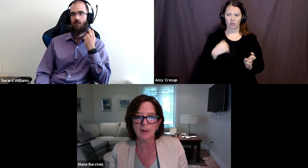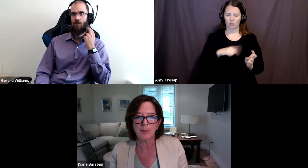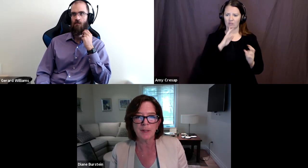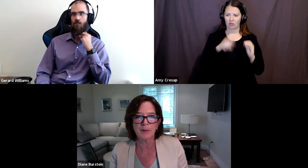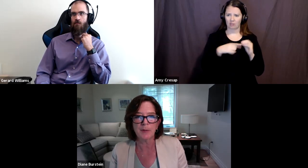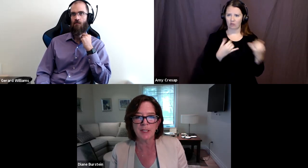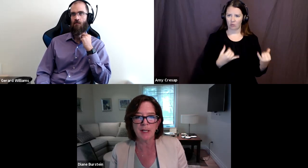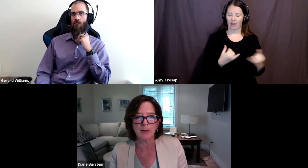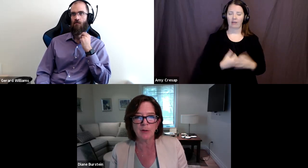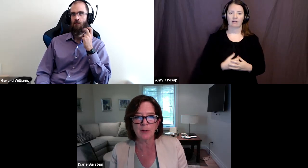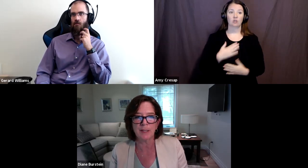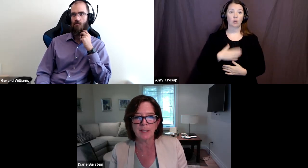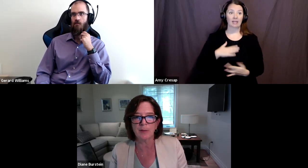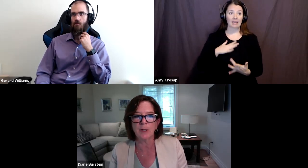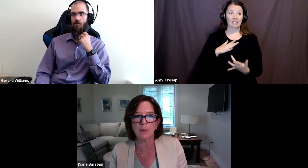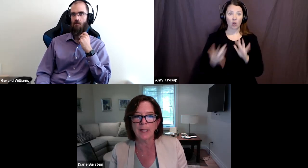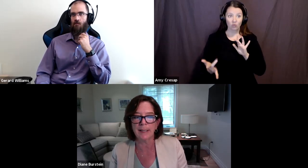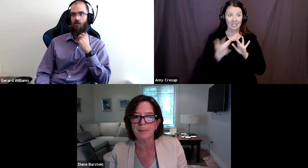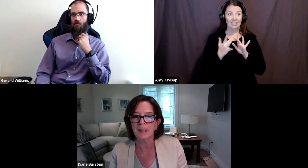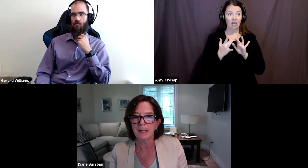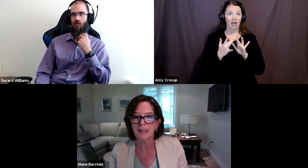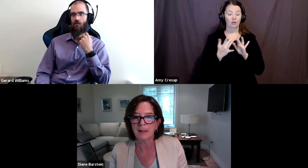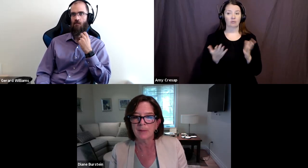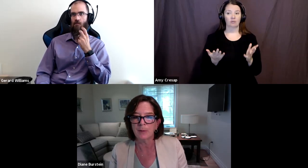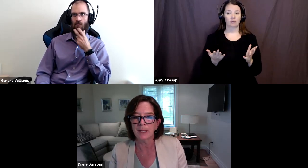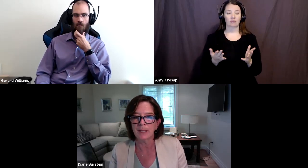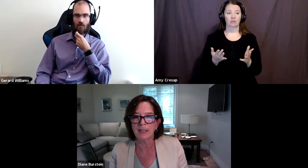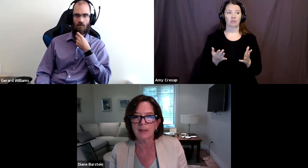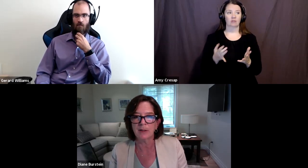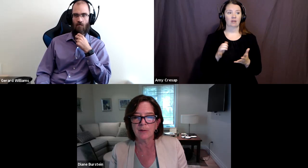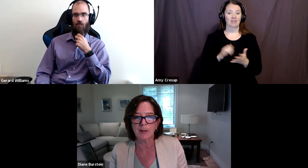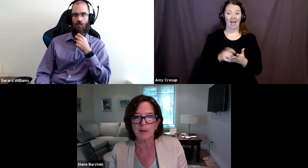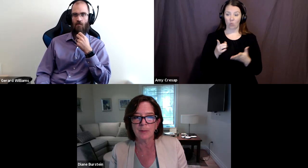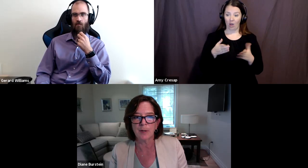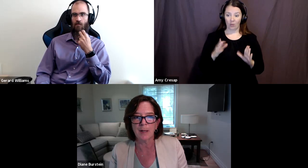Please reach out to us. That's one way that we can hear if there are